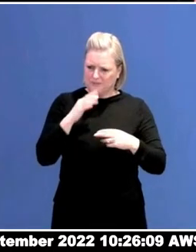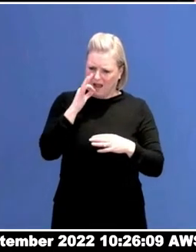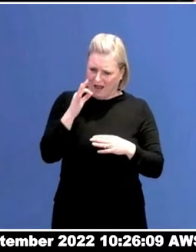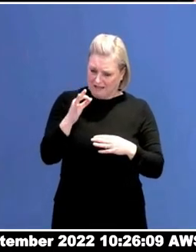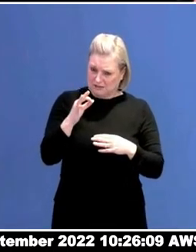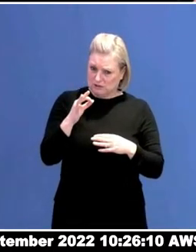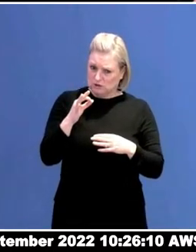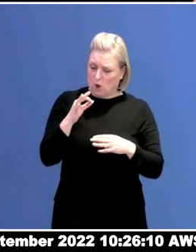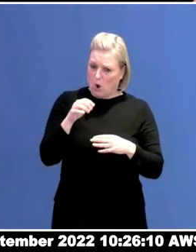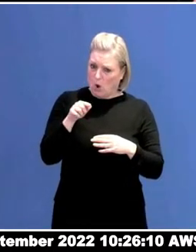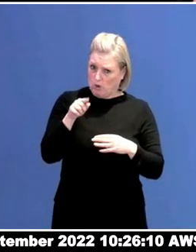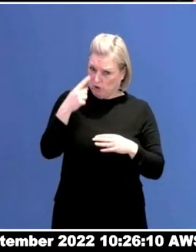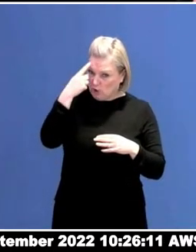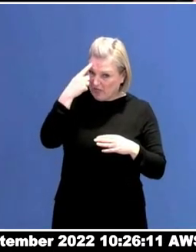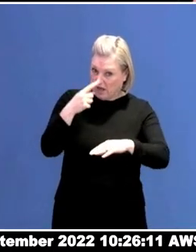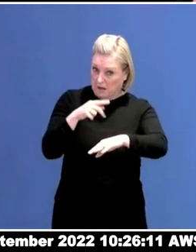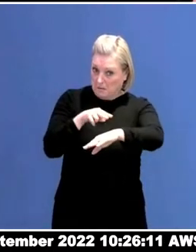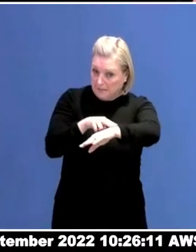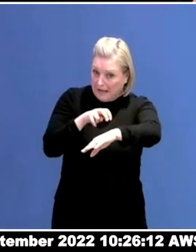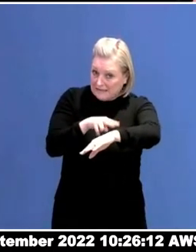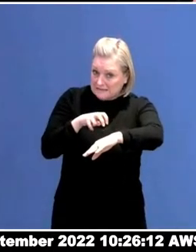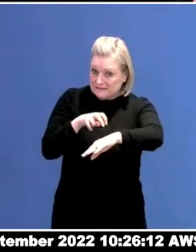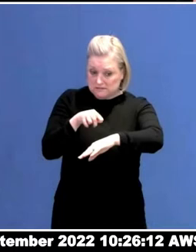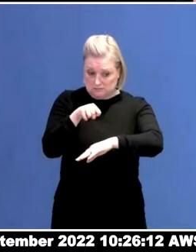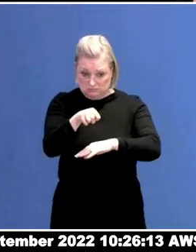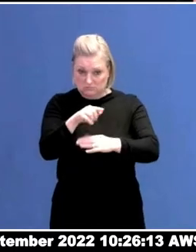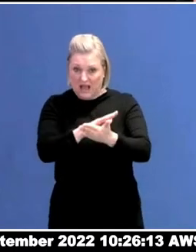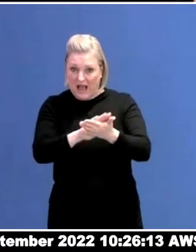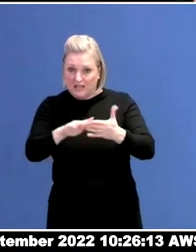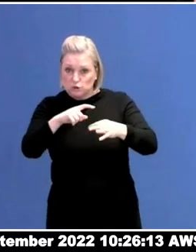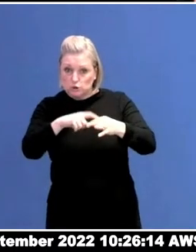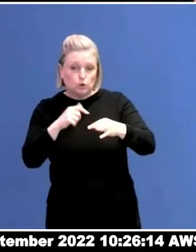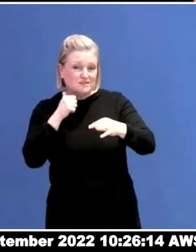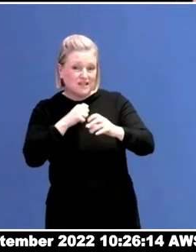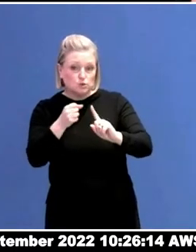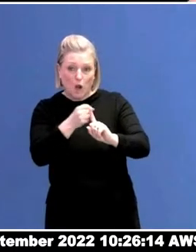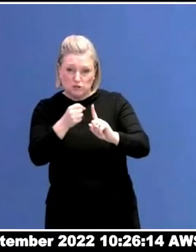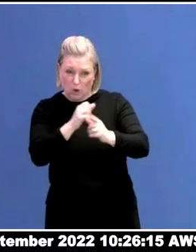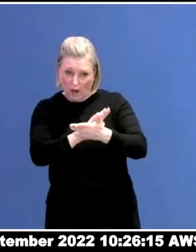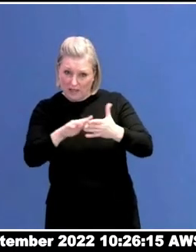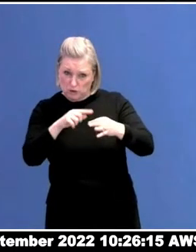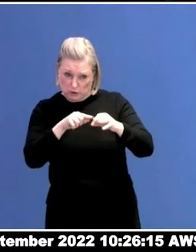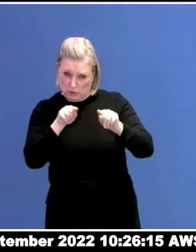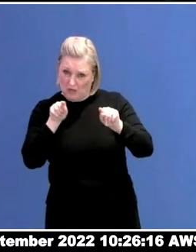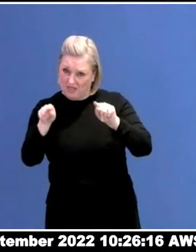Aaron's disabilities when they conducted that interview?